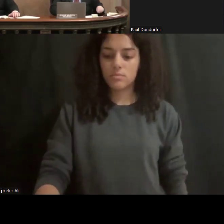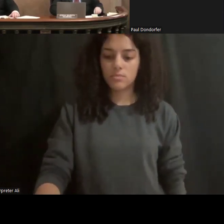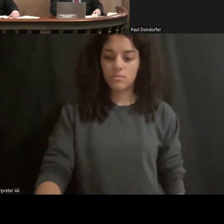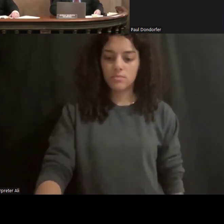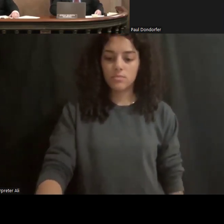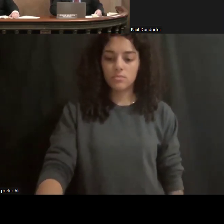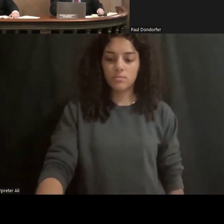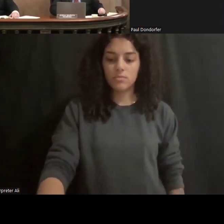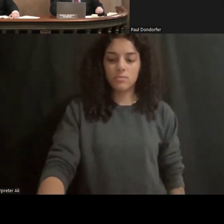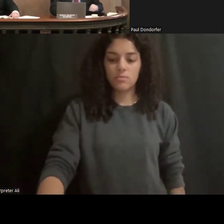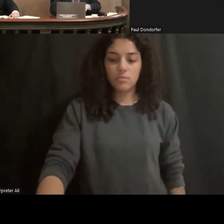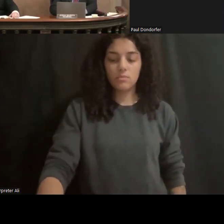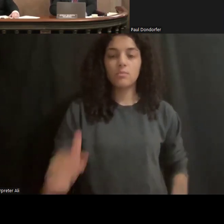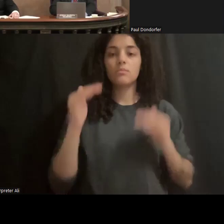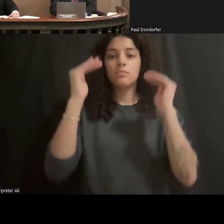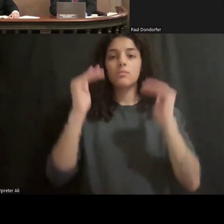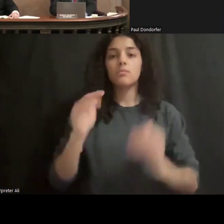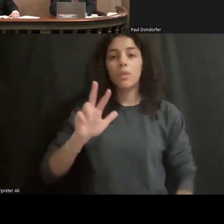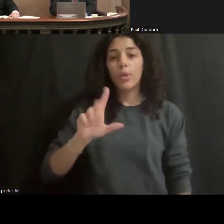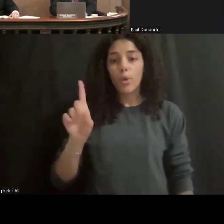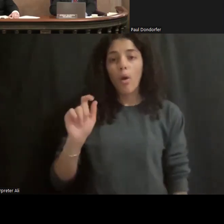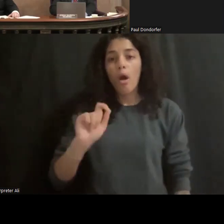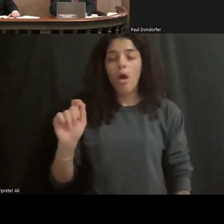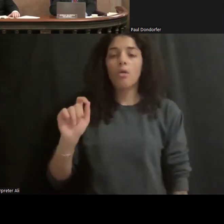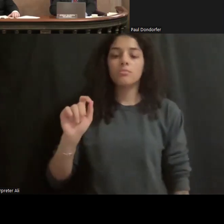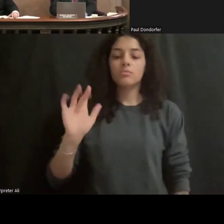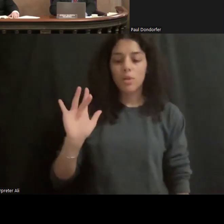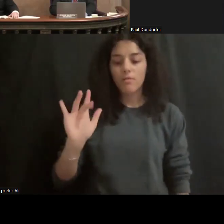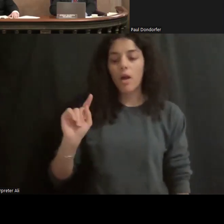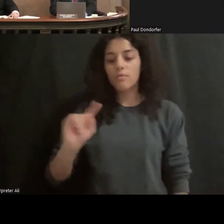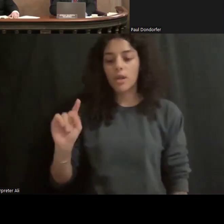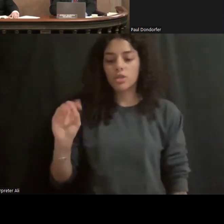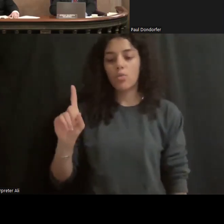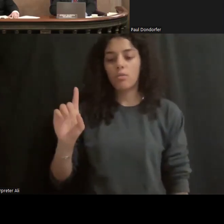Item number 31 referral 25 Yes 41 confirming appointment to the County